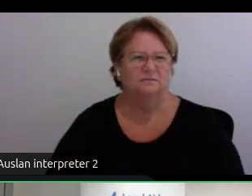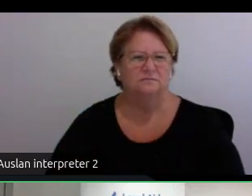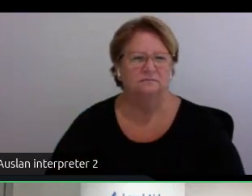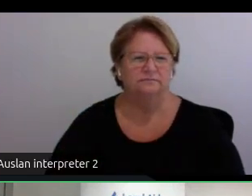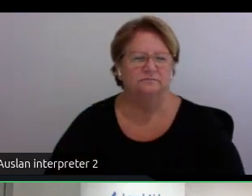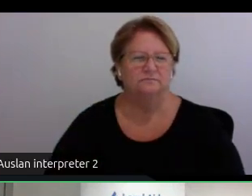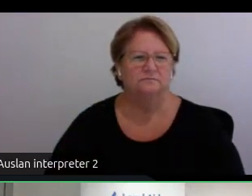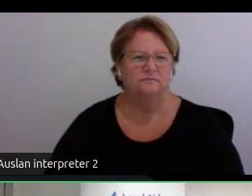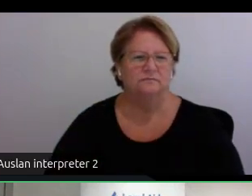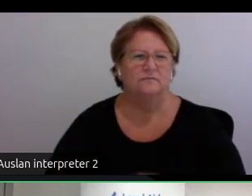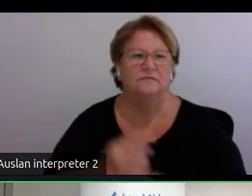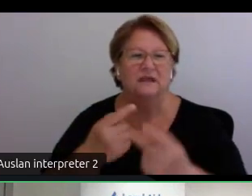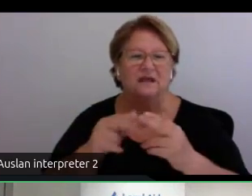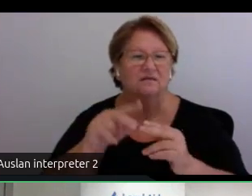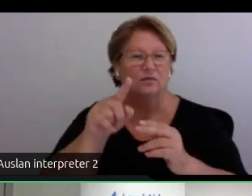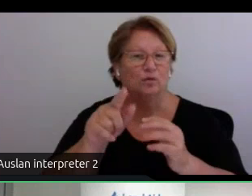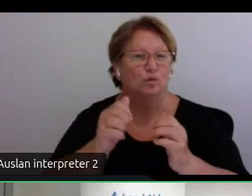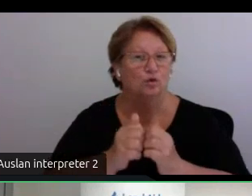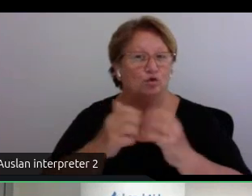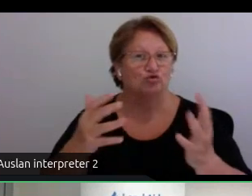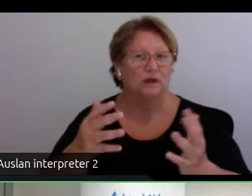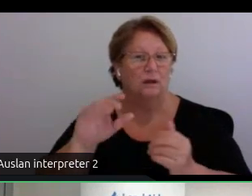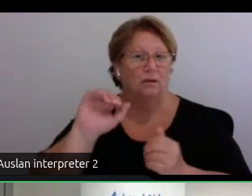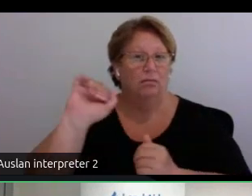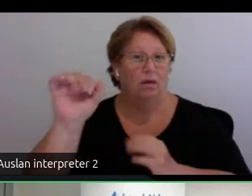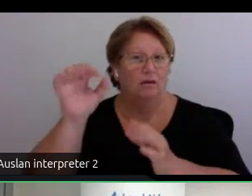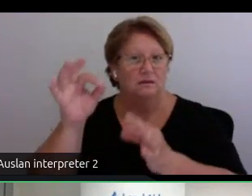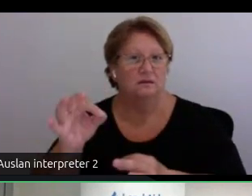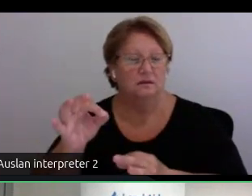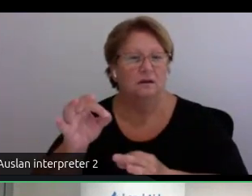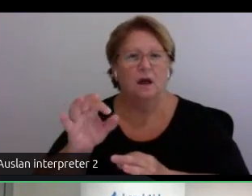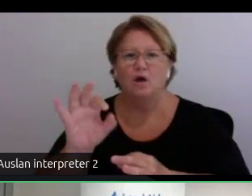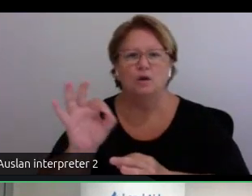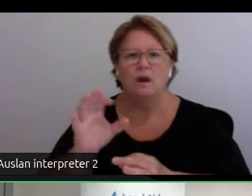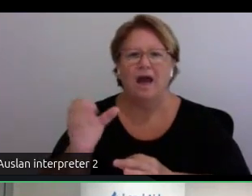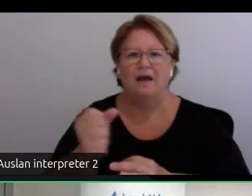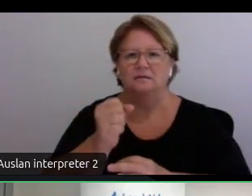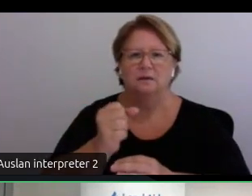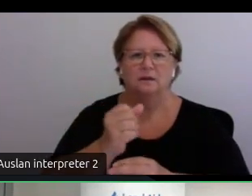makes on your insurance policy, if you don't agree with their decision, it doesn't have to be the